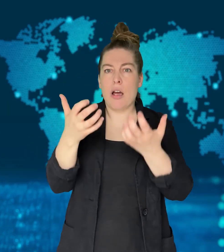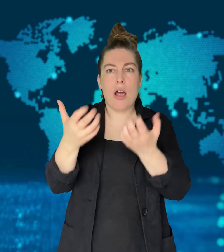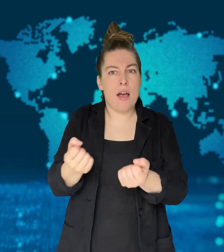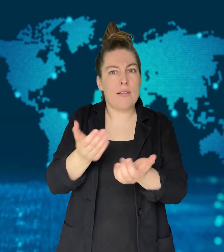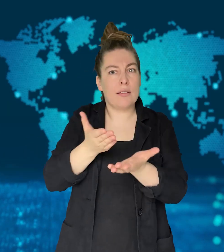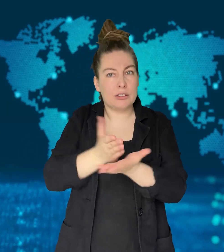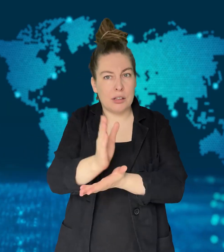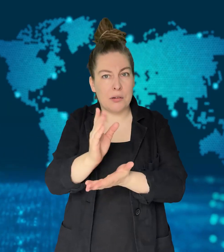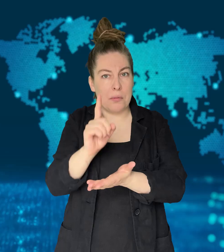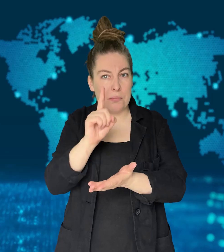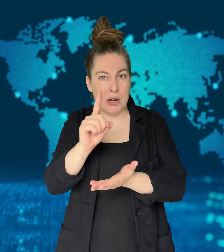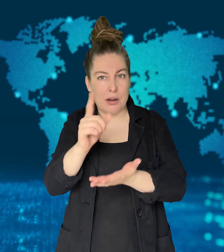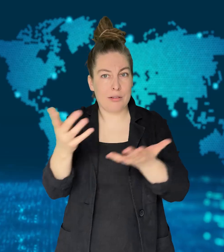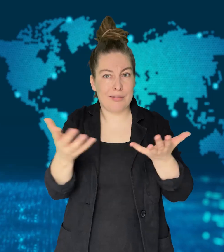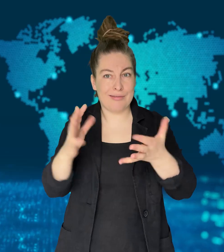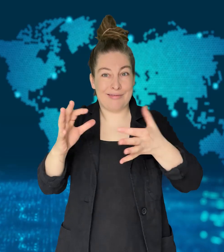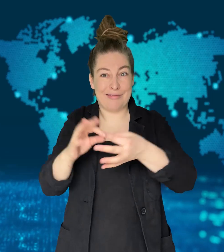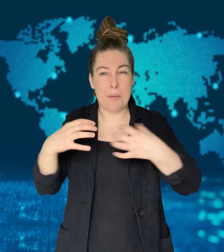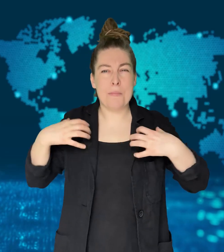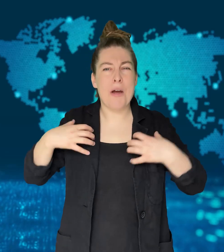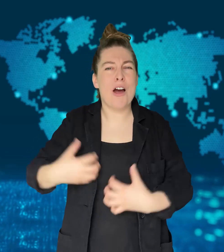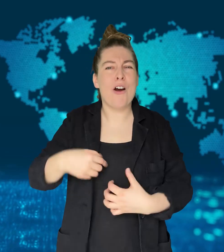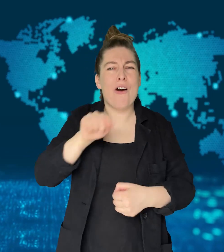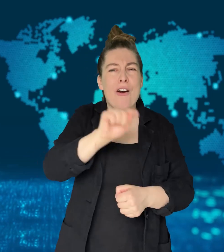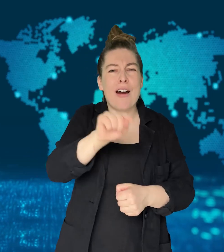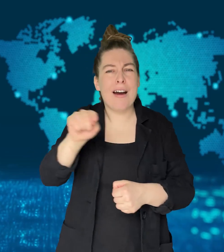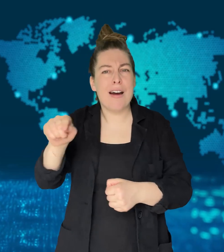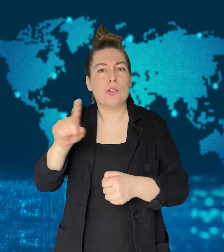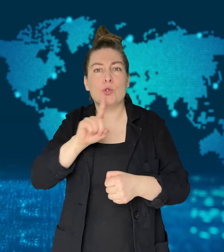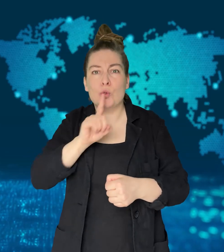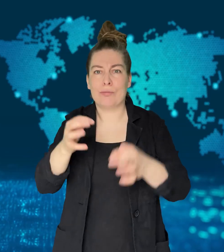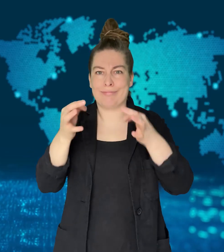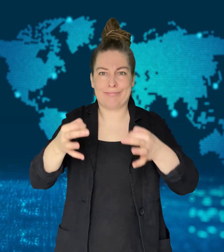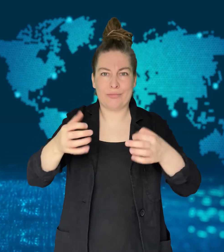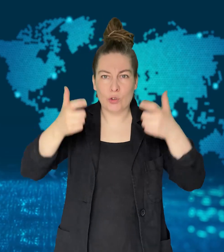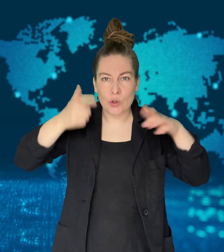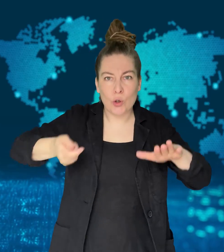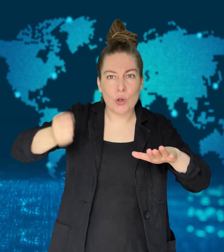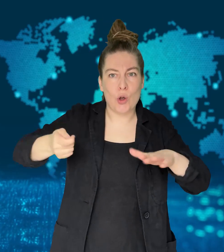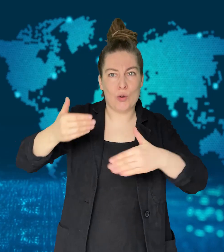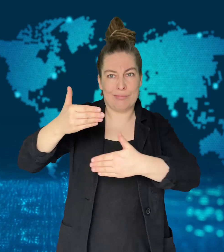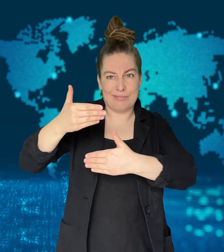but that "calling to the streets over